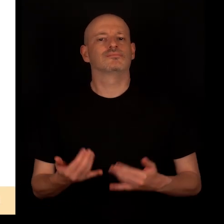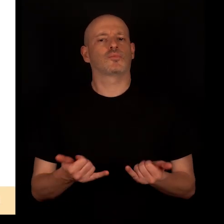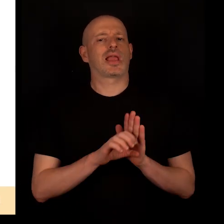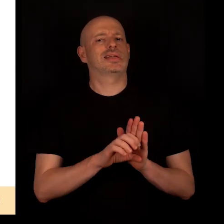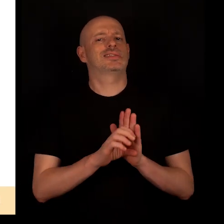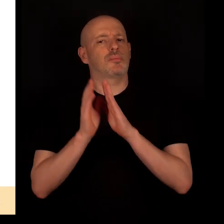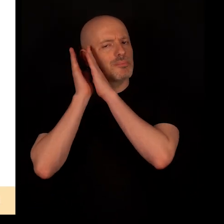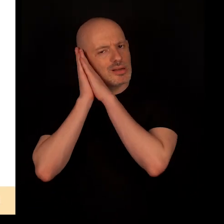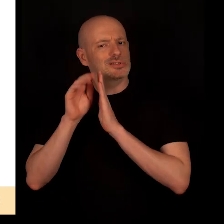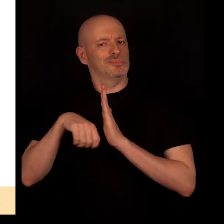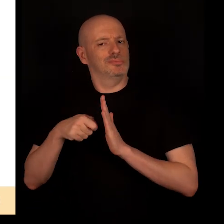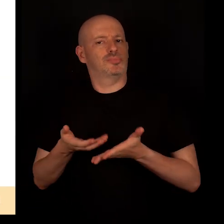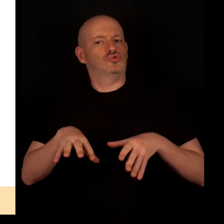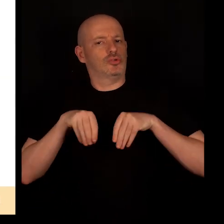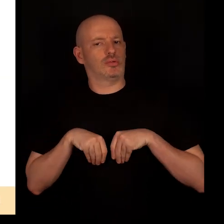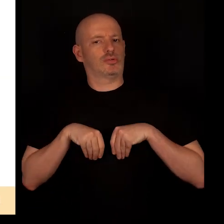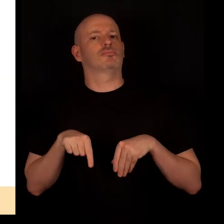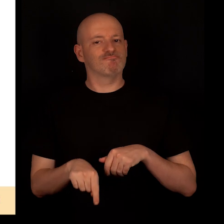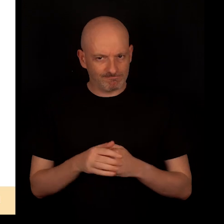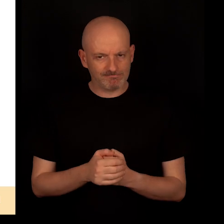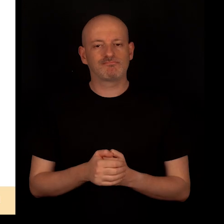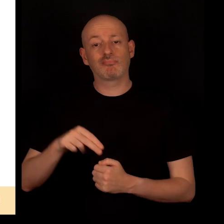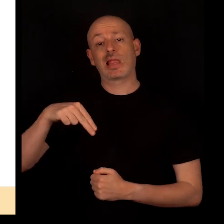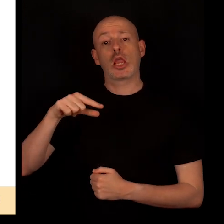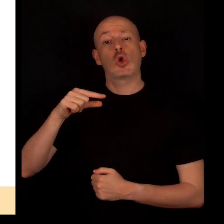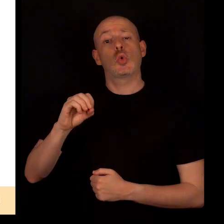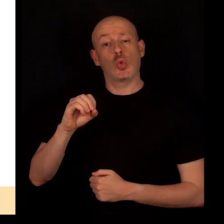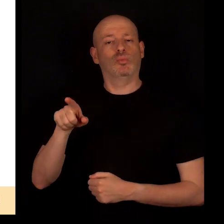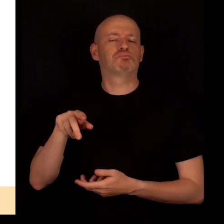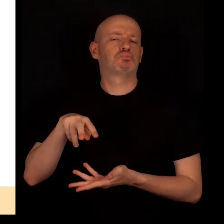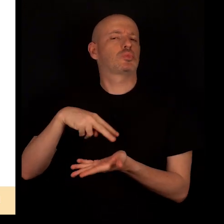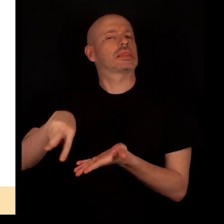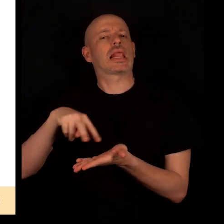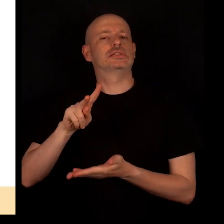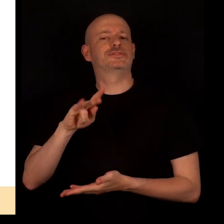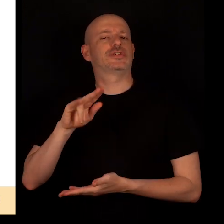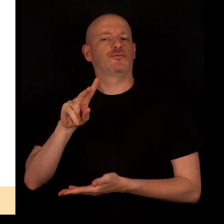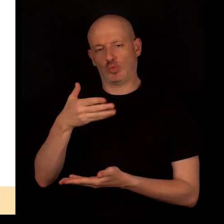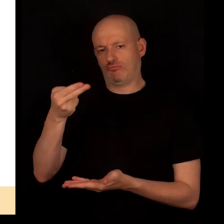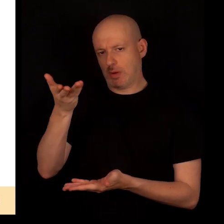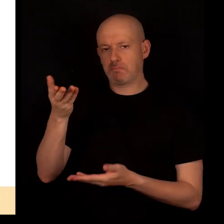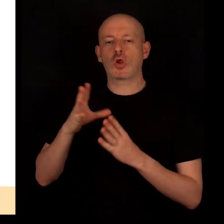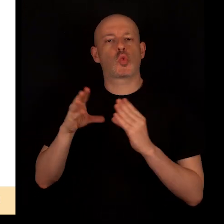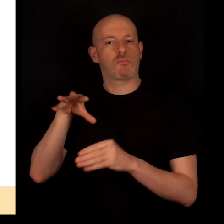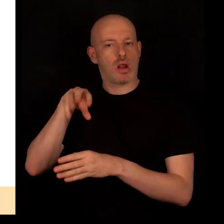Now here we have an example of a residency. We have the NGO, let's say Dance Vivo in Romania.